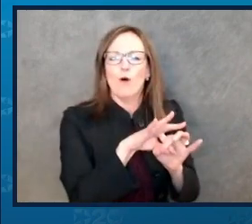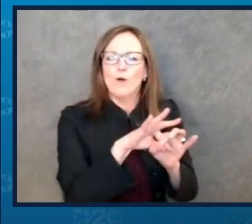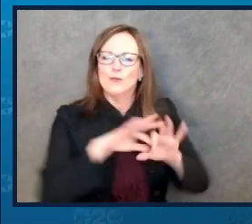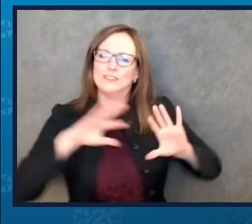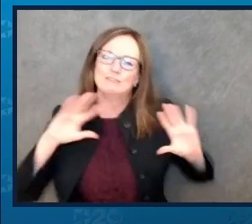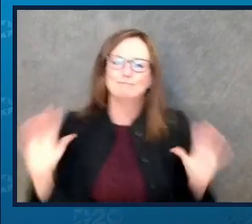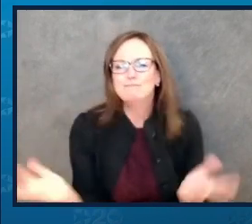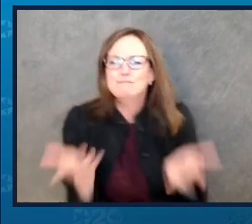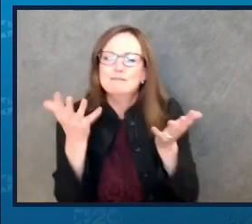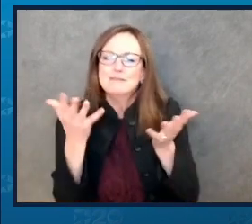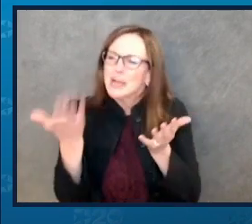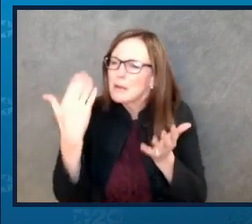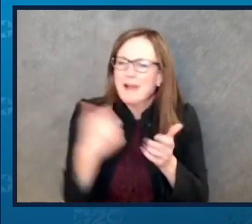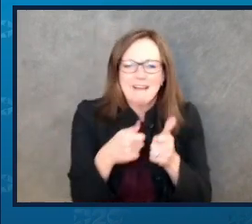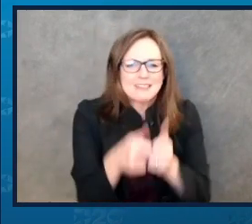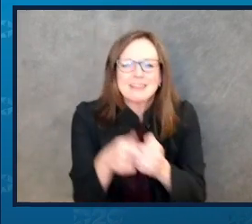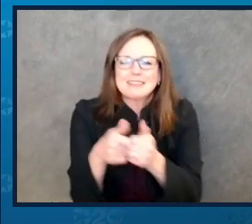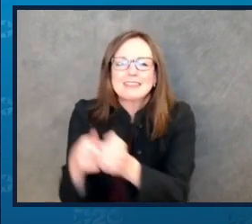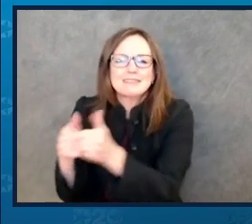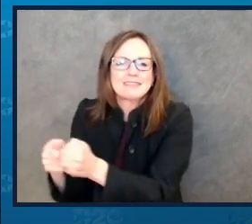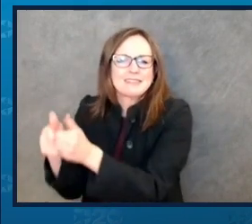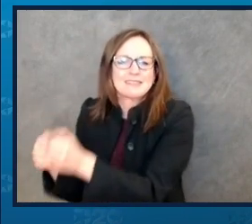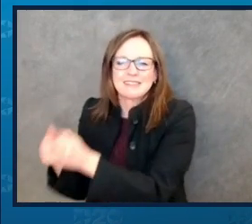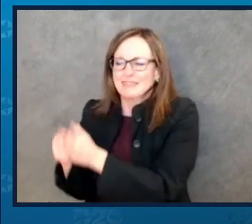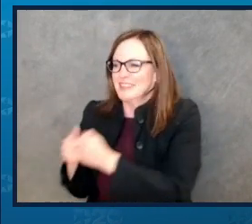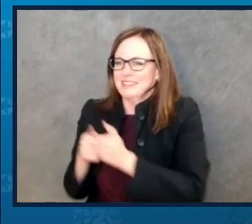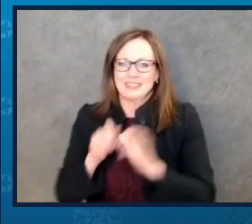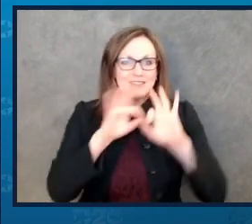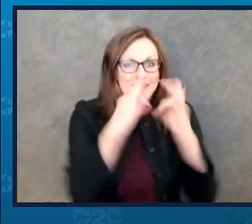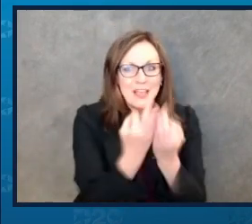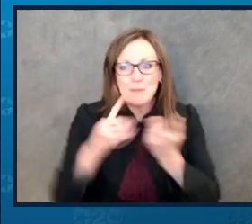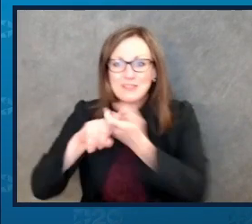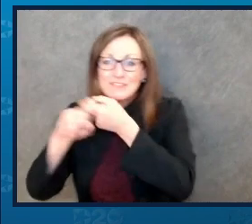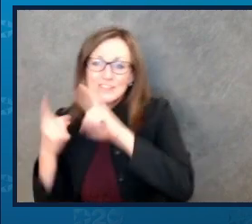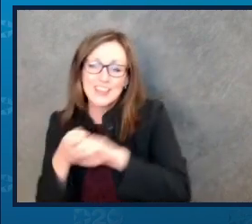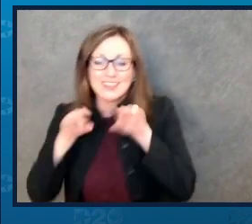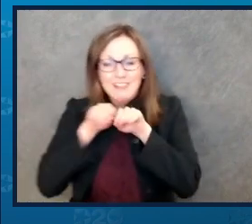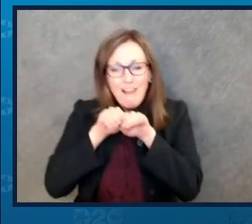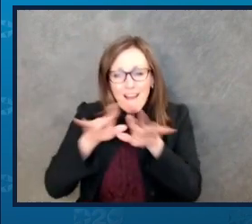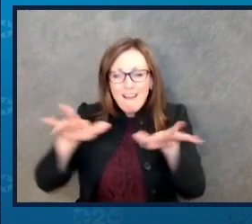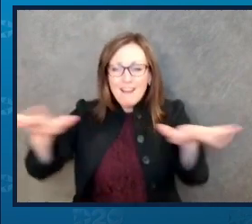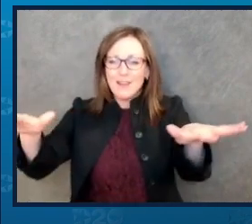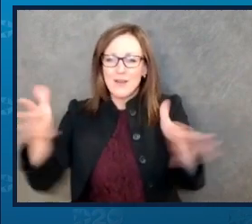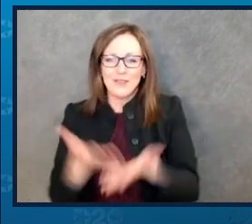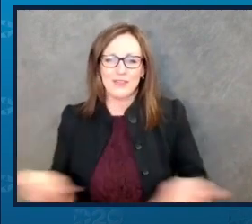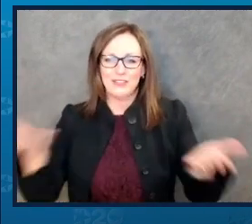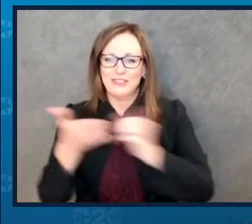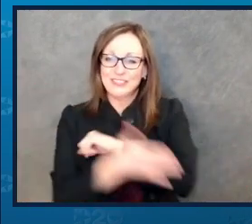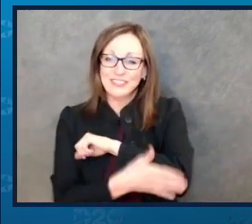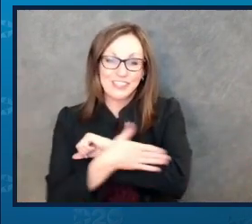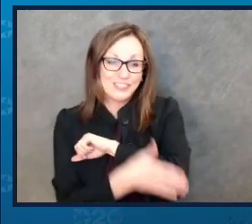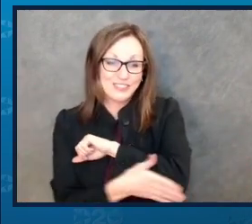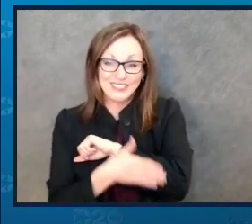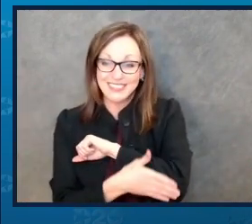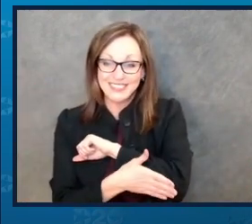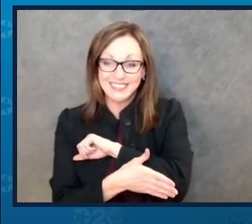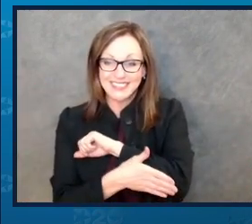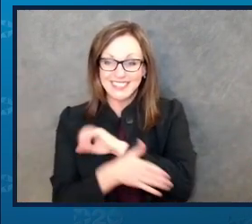SECOND THAT TEXT. NOW LET'S ENJOY ANOTHER NIGHT OF INSPIRATION FROM AROUND OUR COUNTRY. I WILL SEE YOU LITTLE LATER